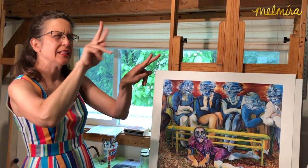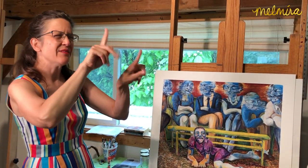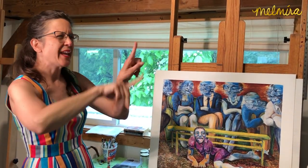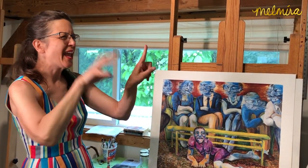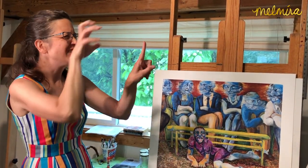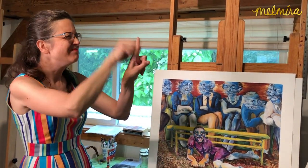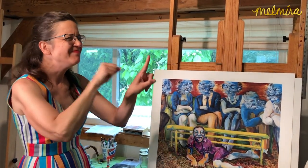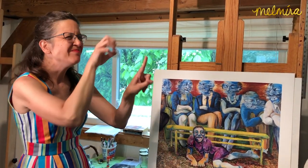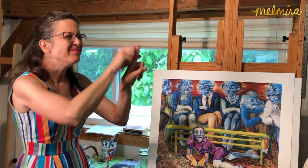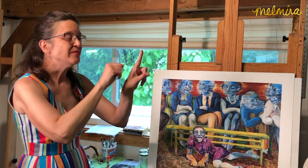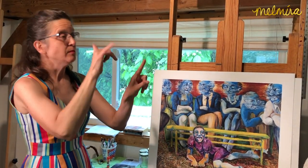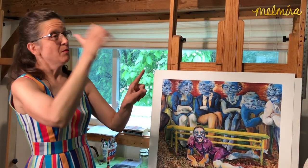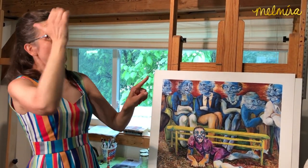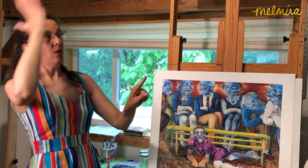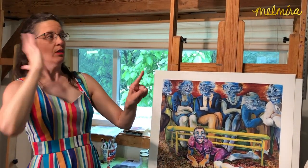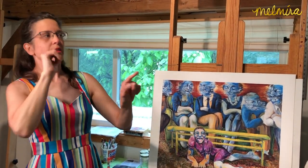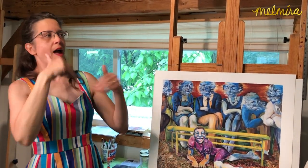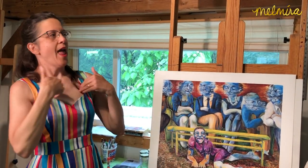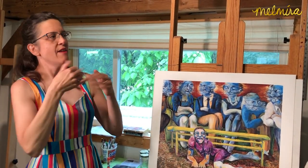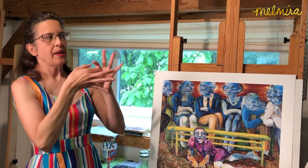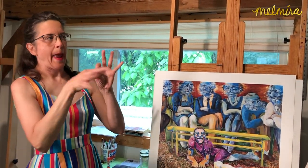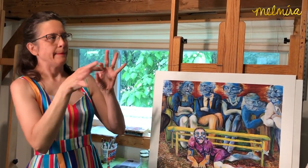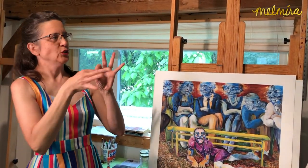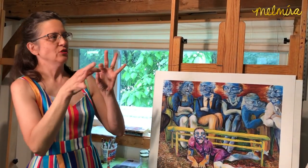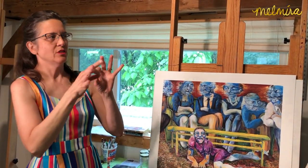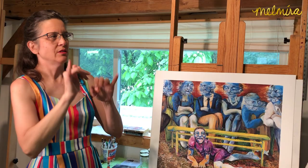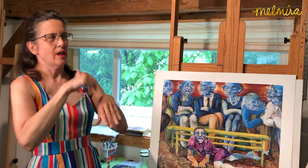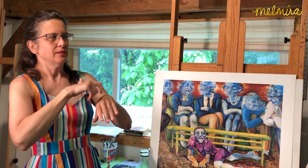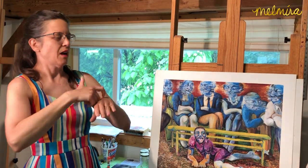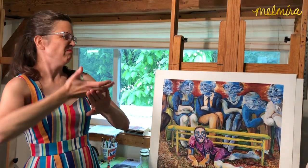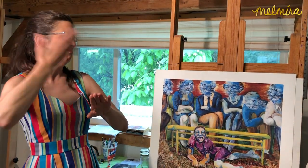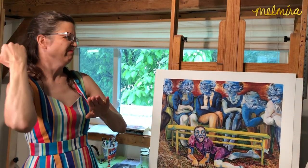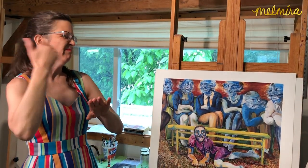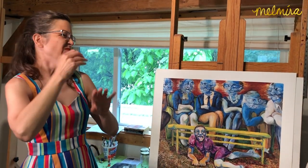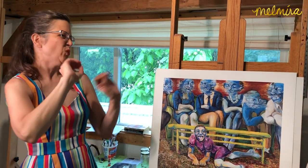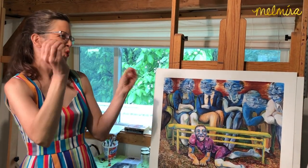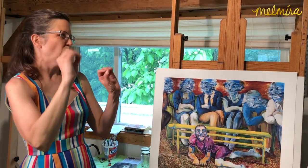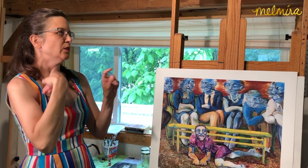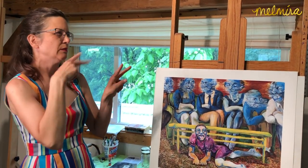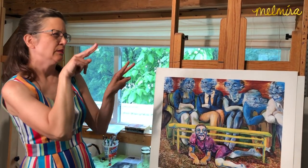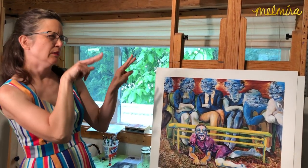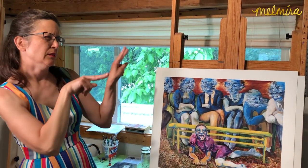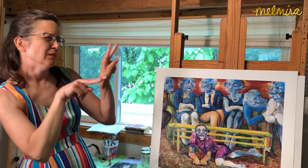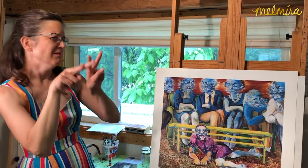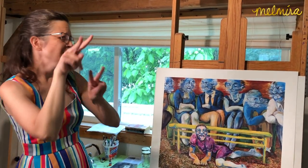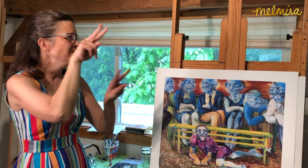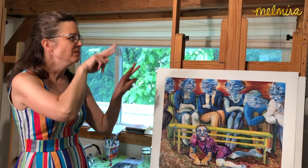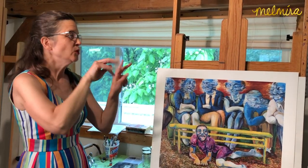of not being able to understand TV. We didn't have captions back then, so I had to guess what